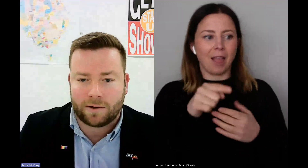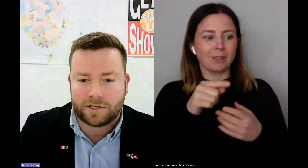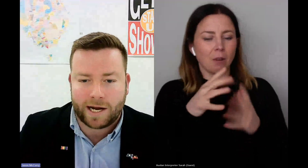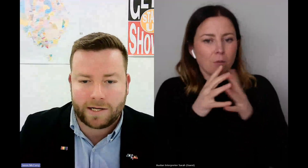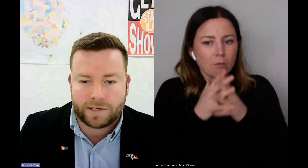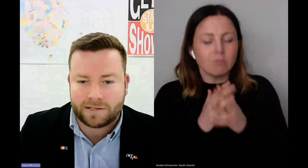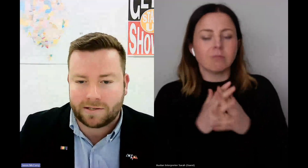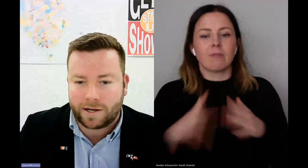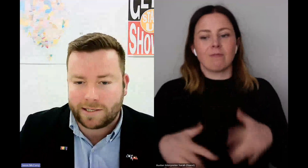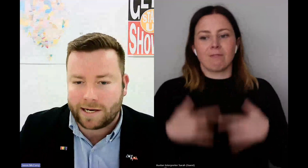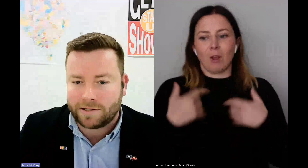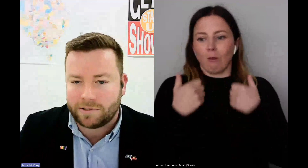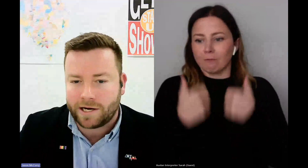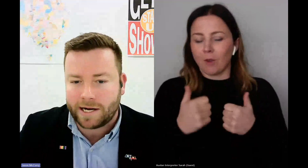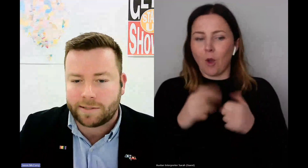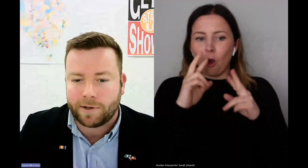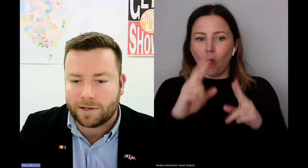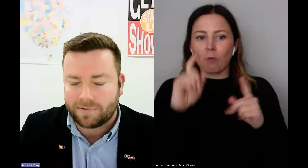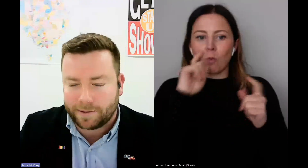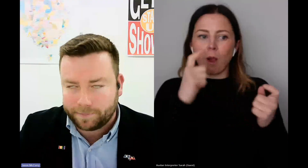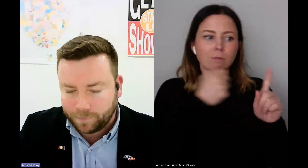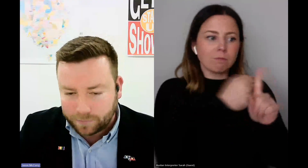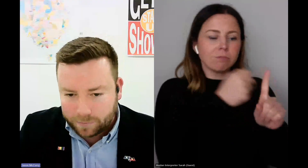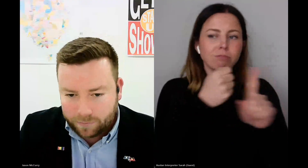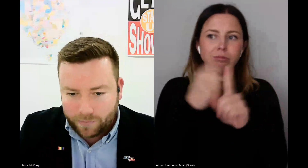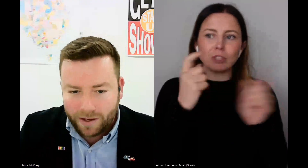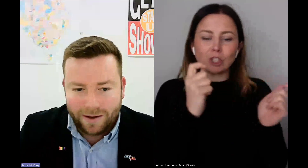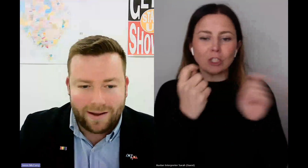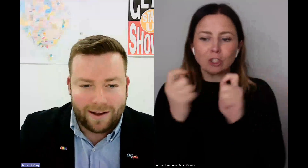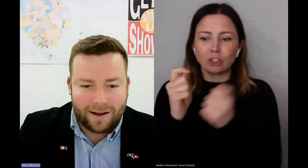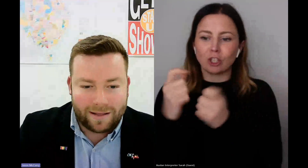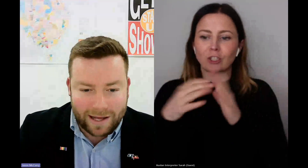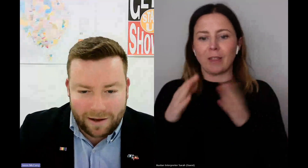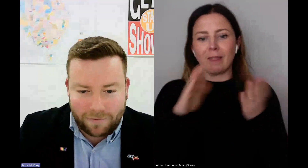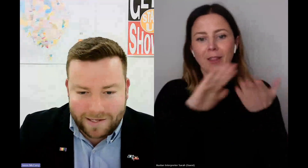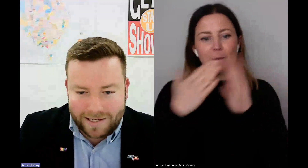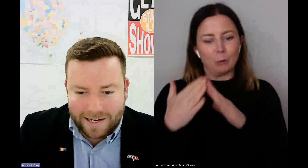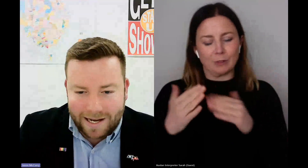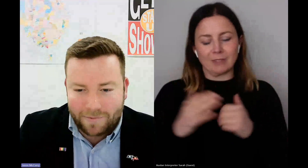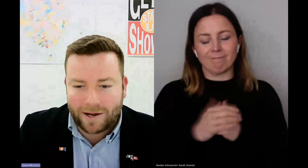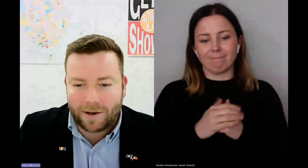a lot of change and society's attitudes change because of it. Thank you for listening today we